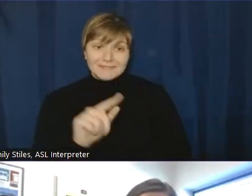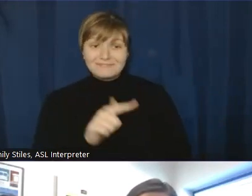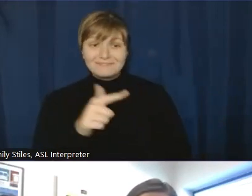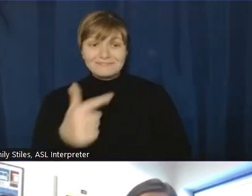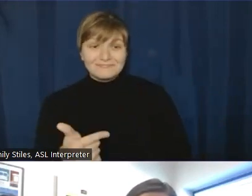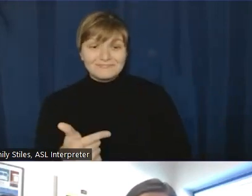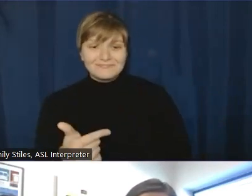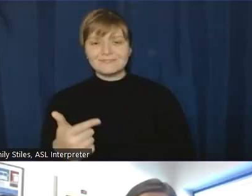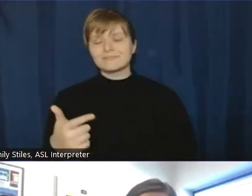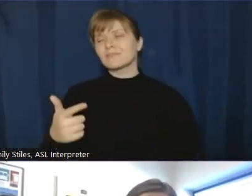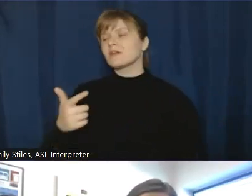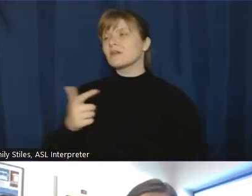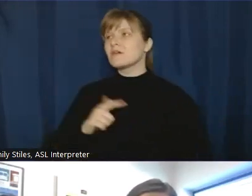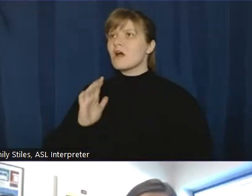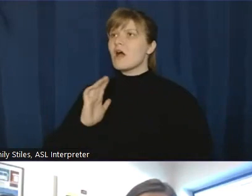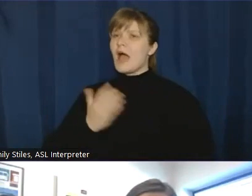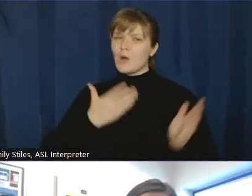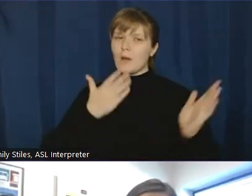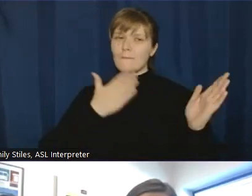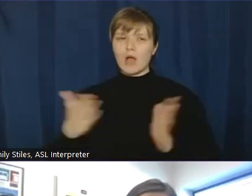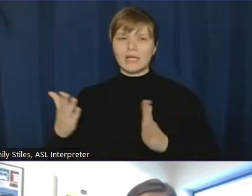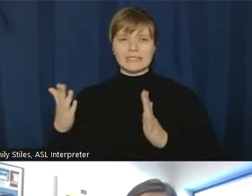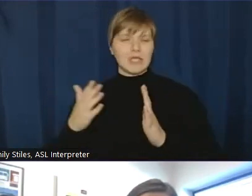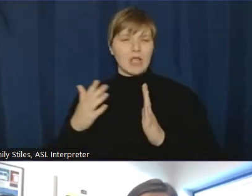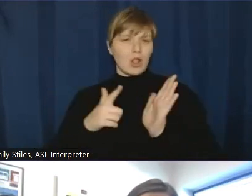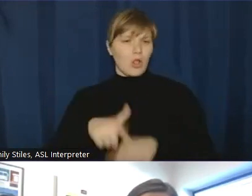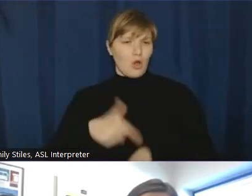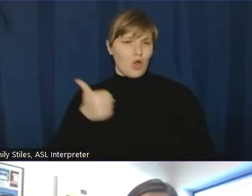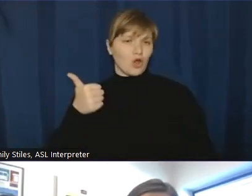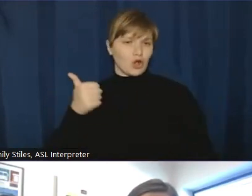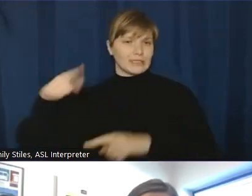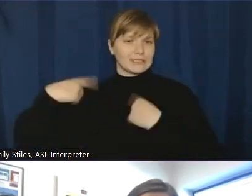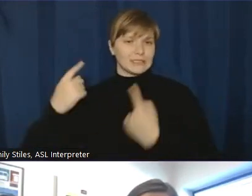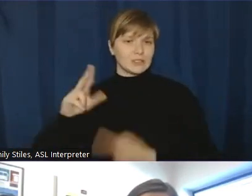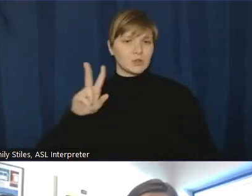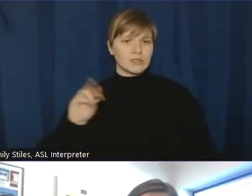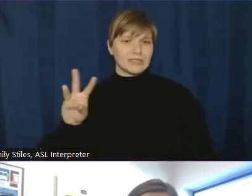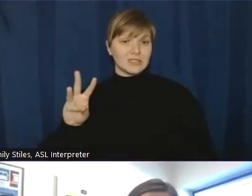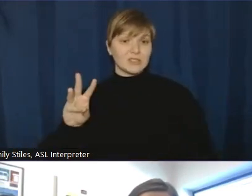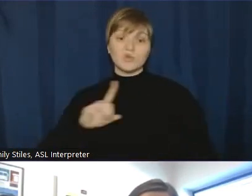Our process has been longer, since 2006. It was really critical that we